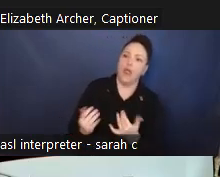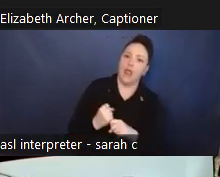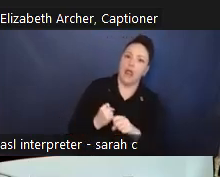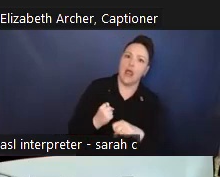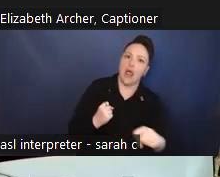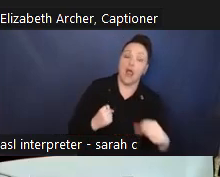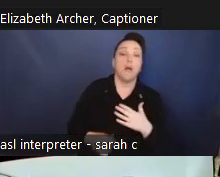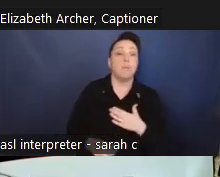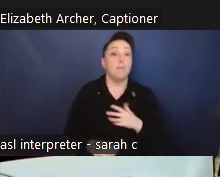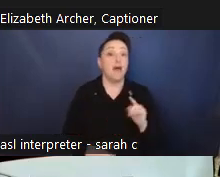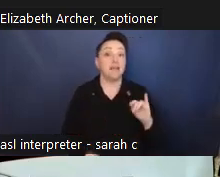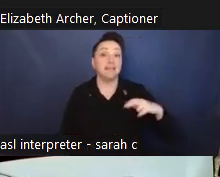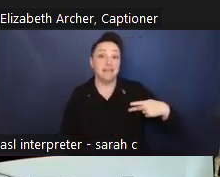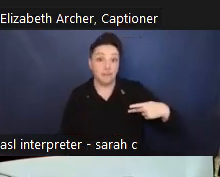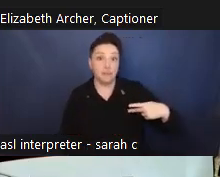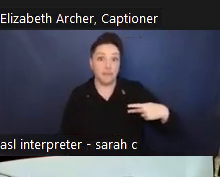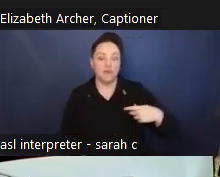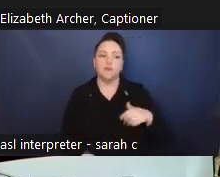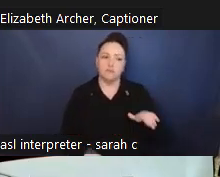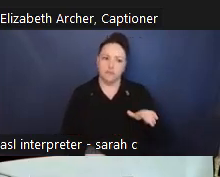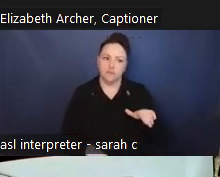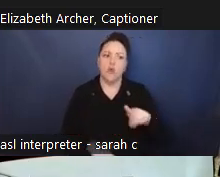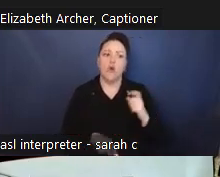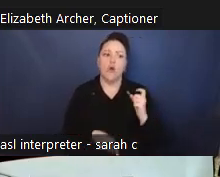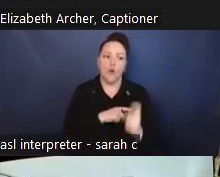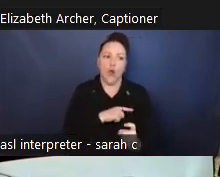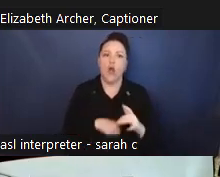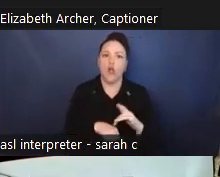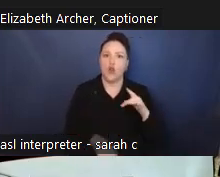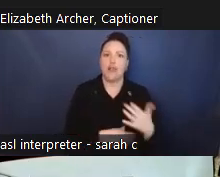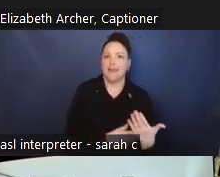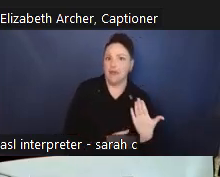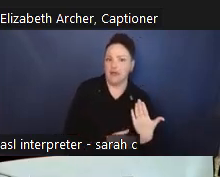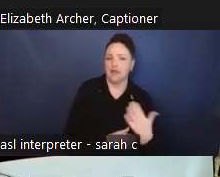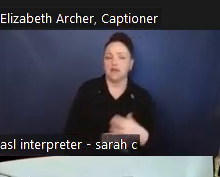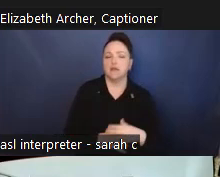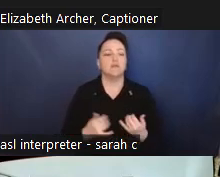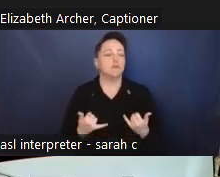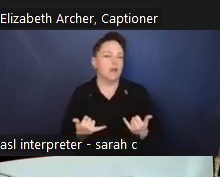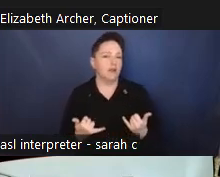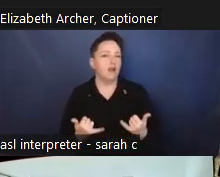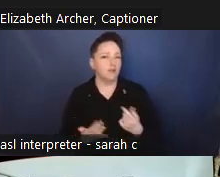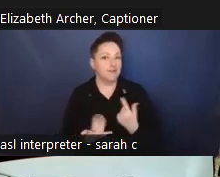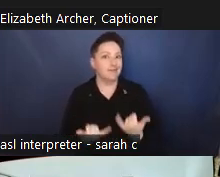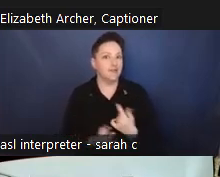morning. But right now this week our wait times of getting close to the afternoon of an hour.